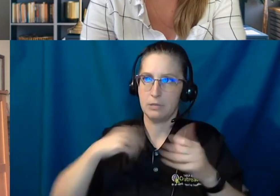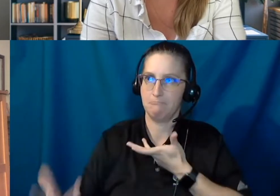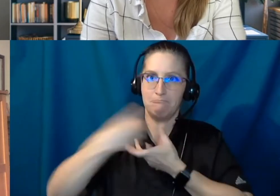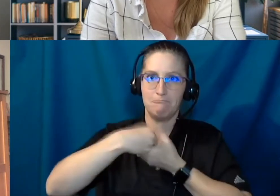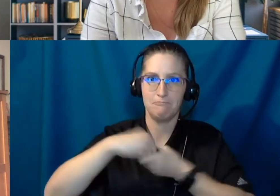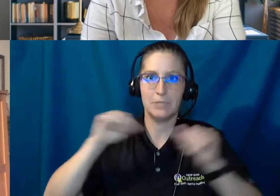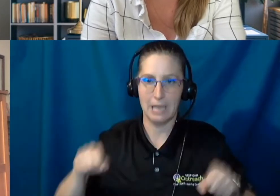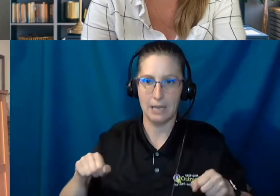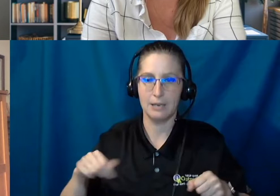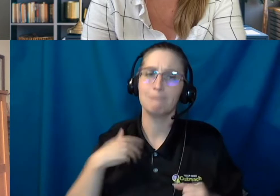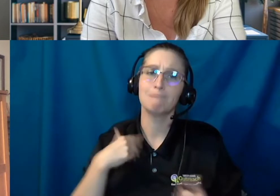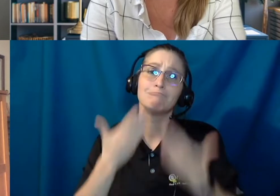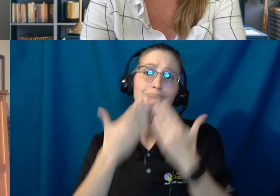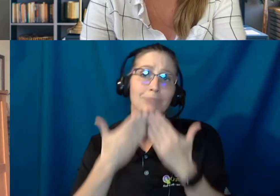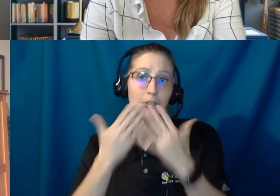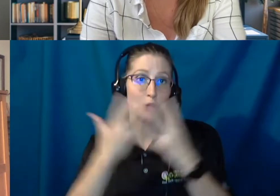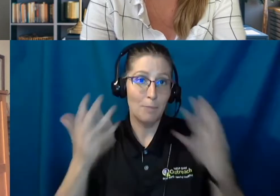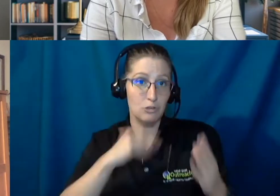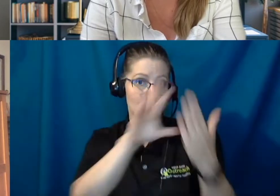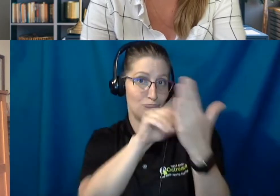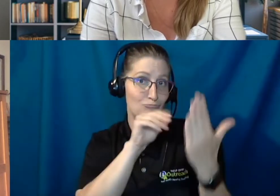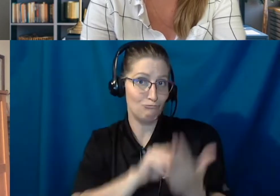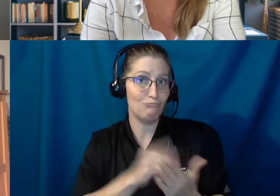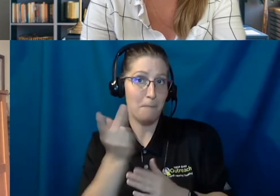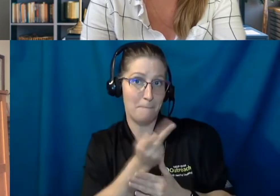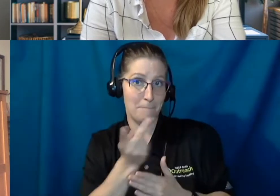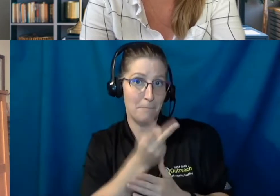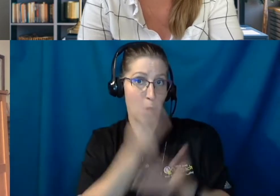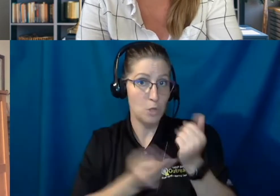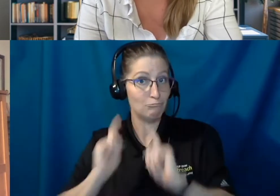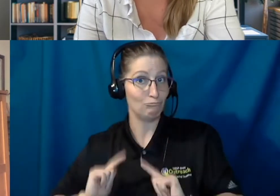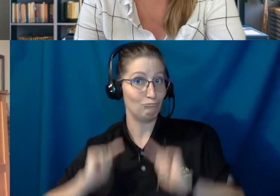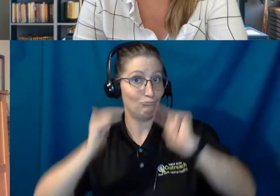learn from both of you today. And I'm going to turn it over to the two of you.